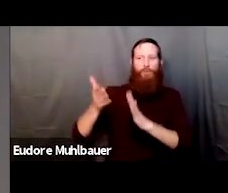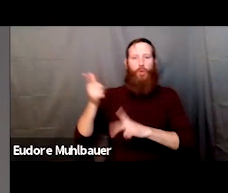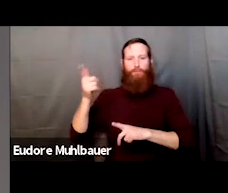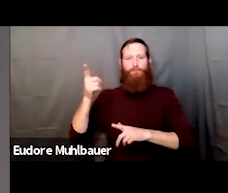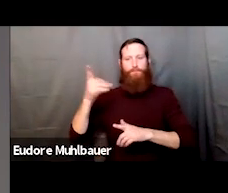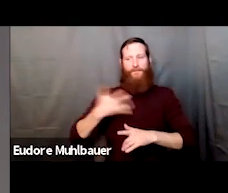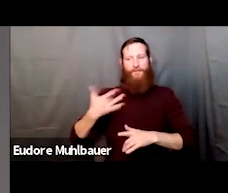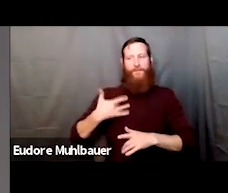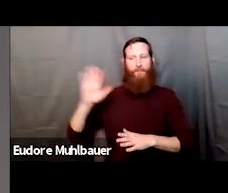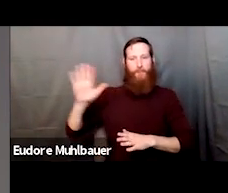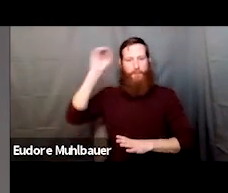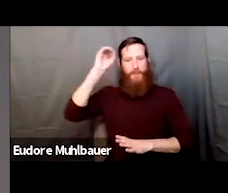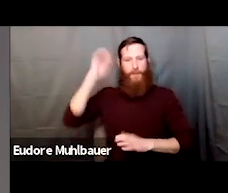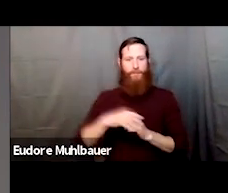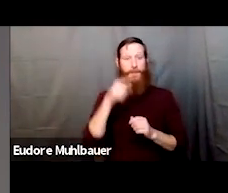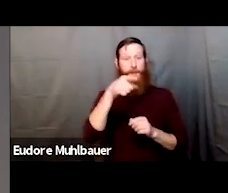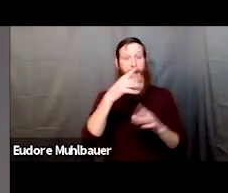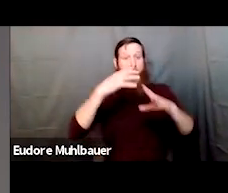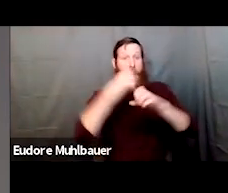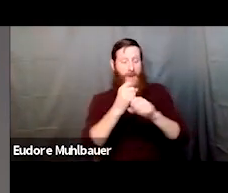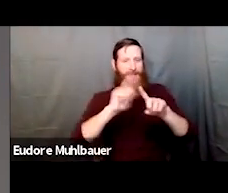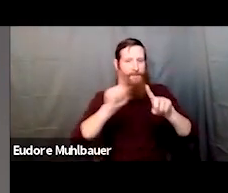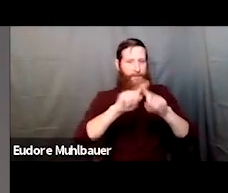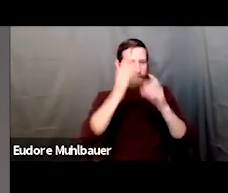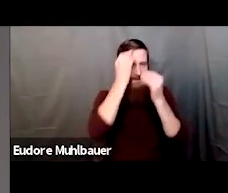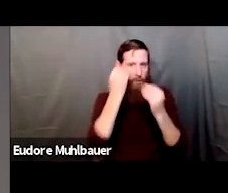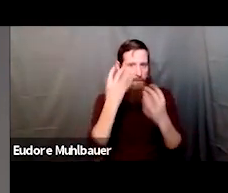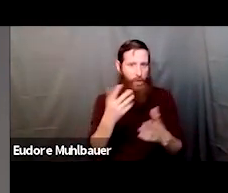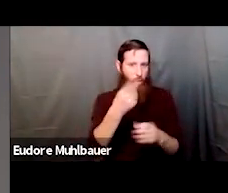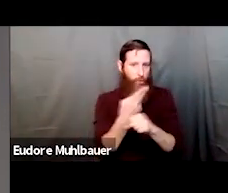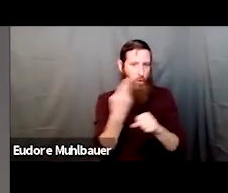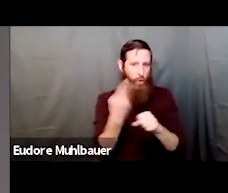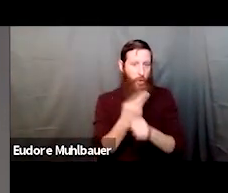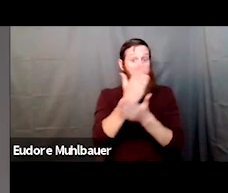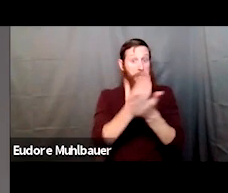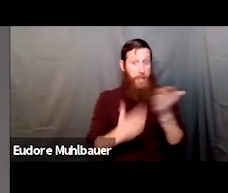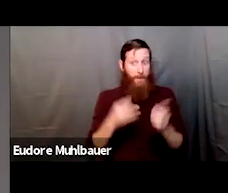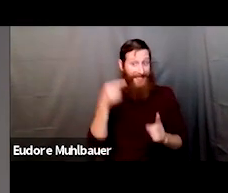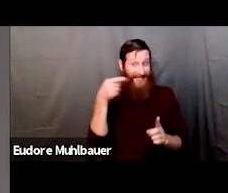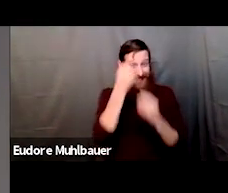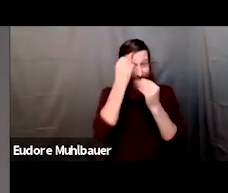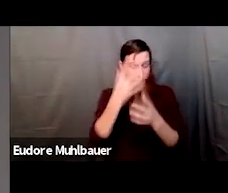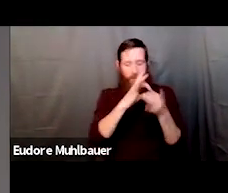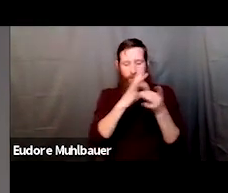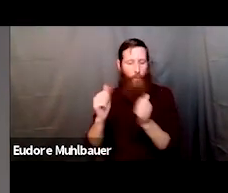The bottom line will contain a lot of different information that we might use but some of it will be about the snowpack. So here on this particular bottomline